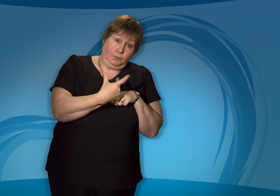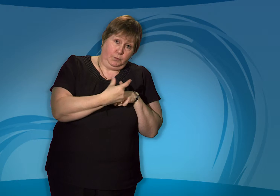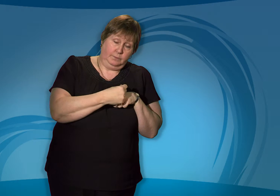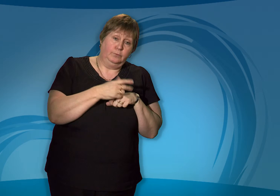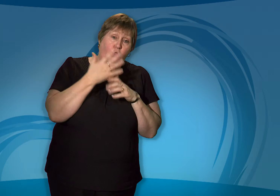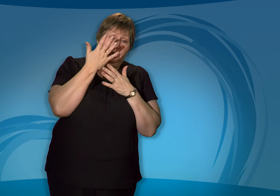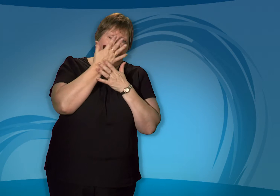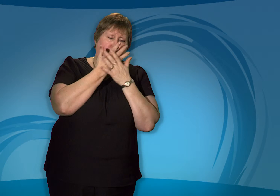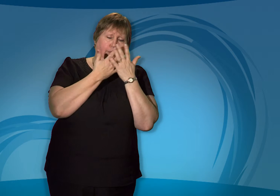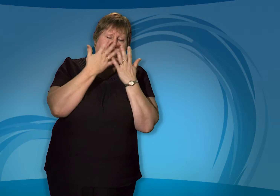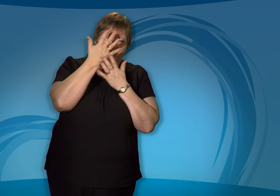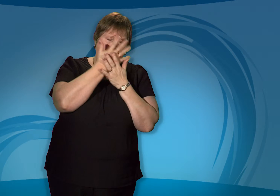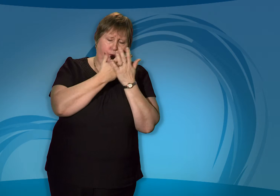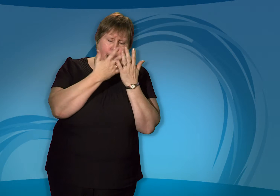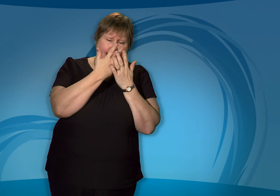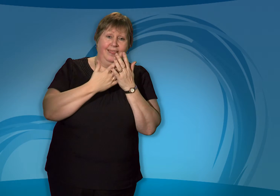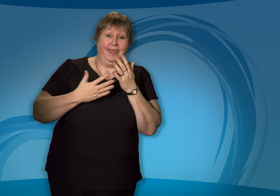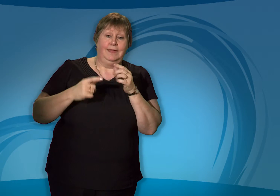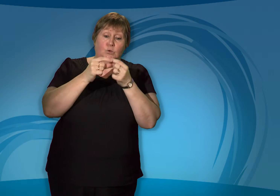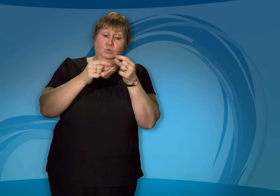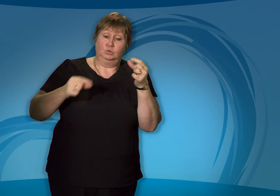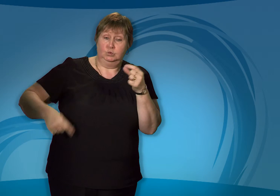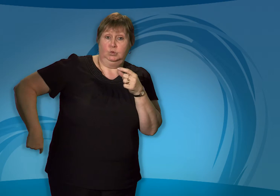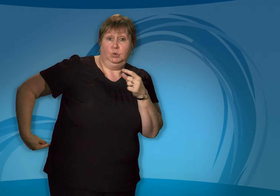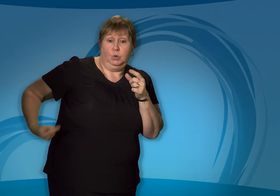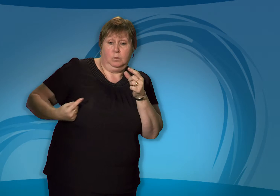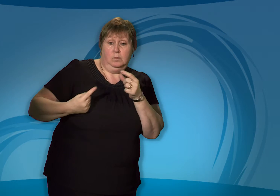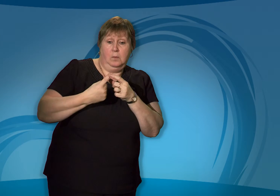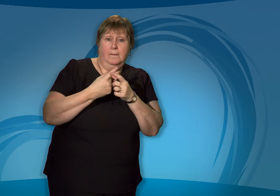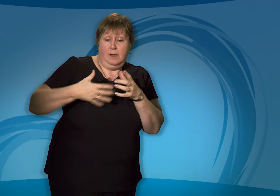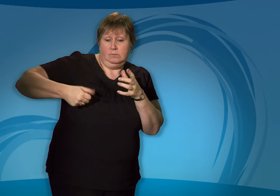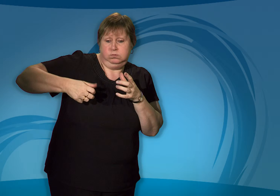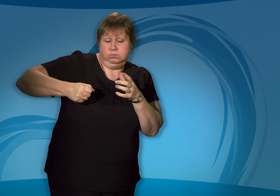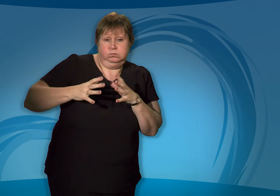After sedation, the tube will be gently inserted into your back passage.